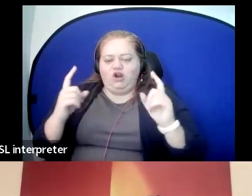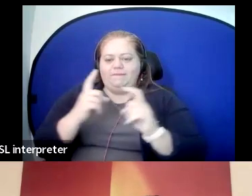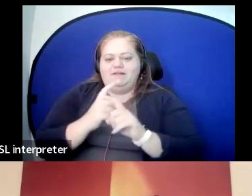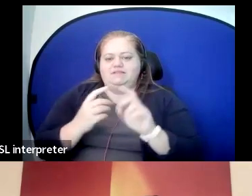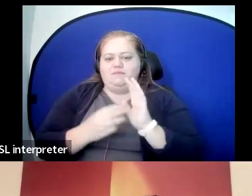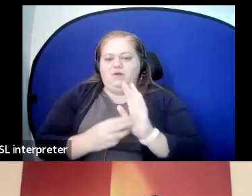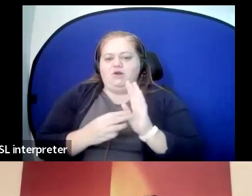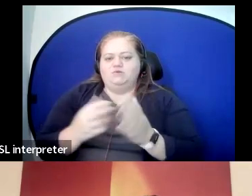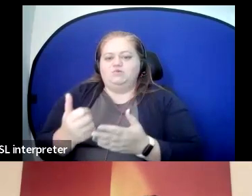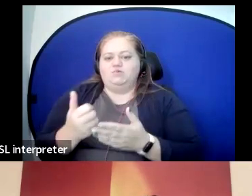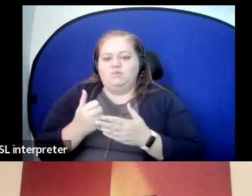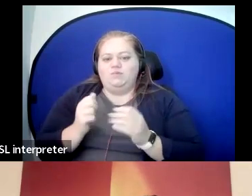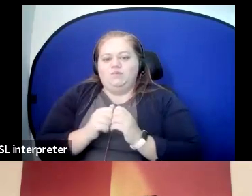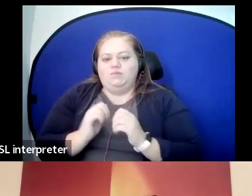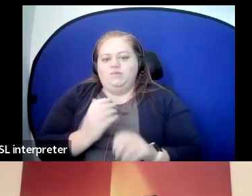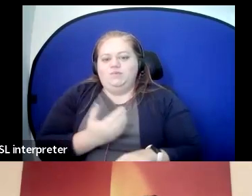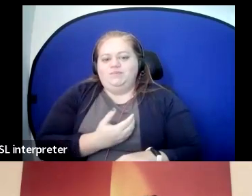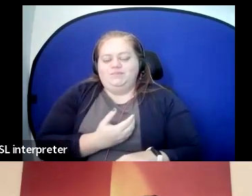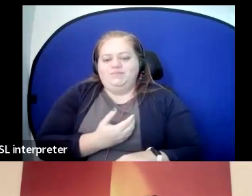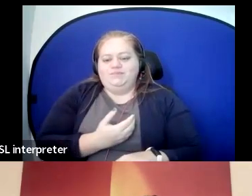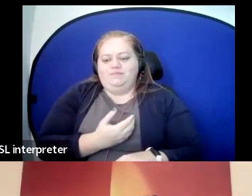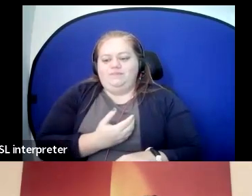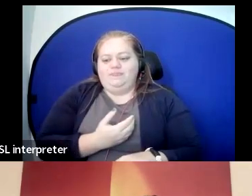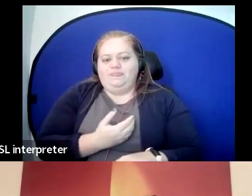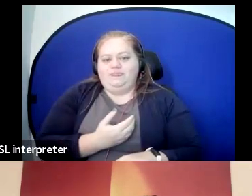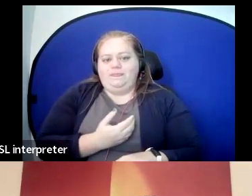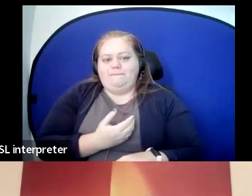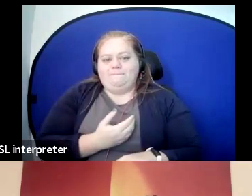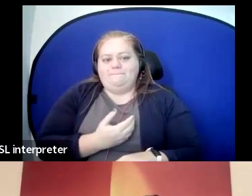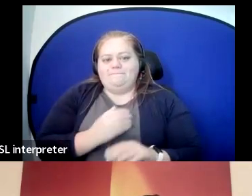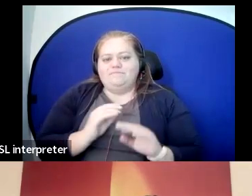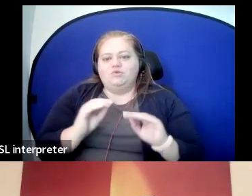to put into the chatbot.